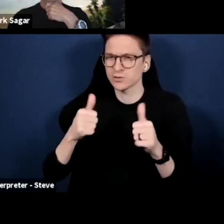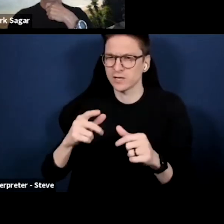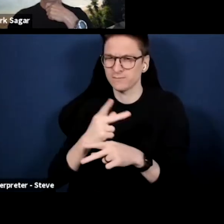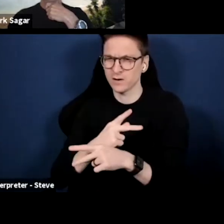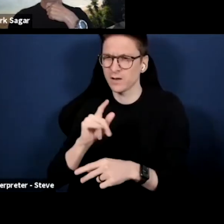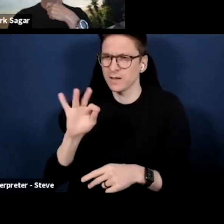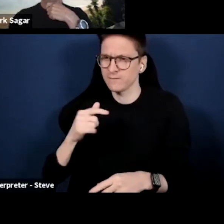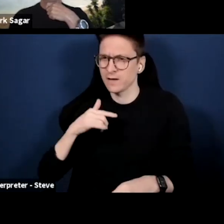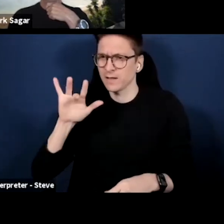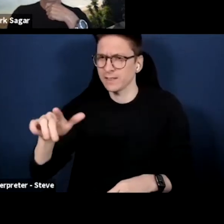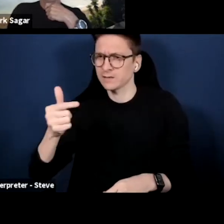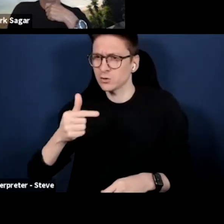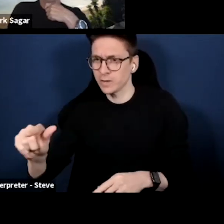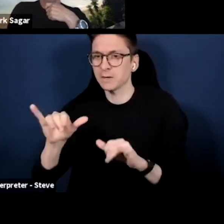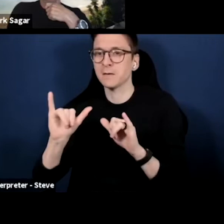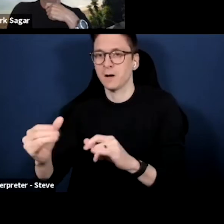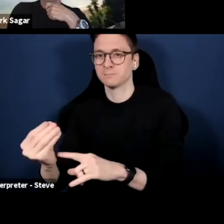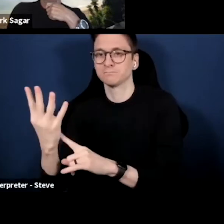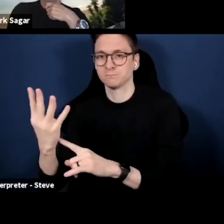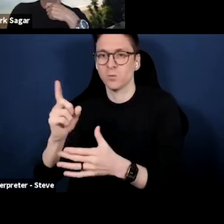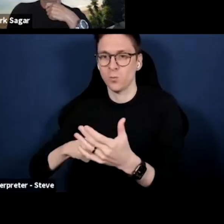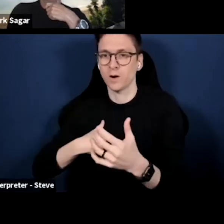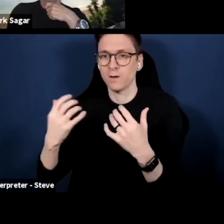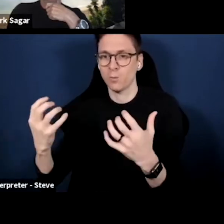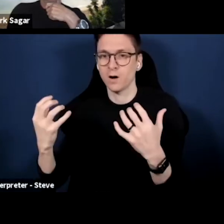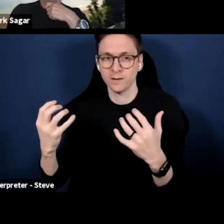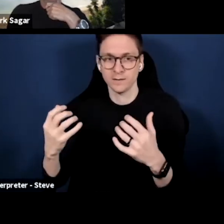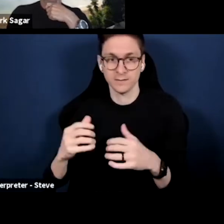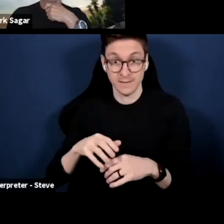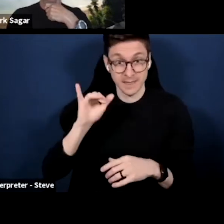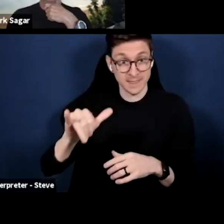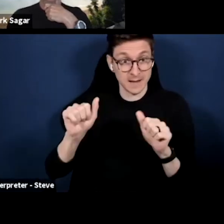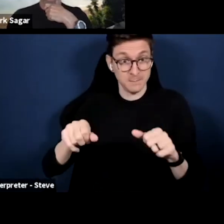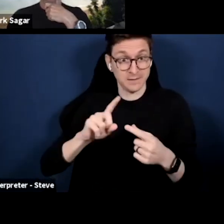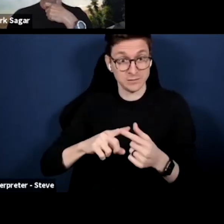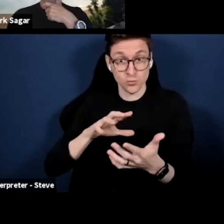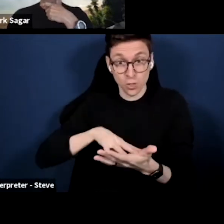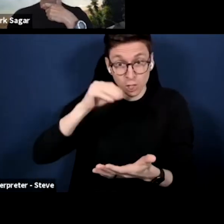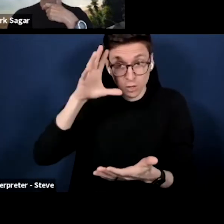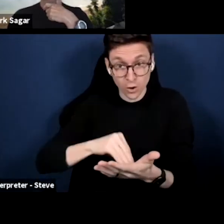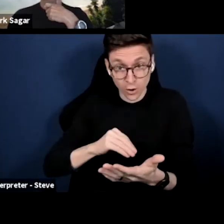gets her what she wants this ability to learn sequences and to predict what might be about to